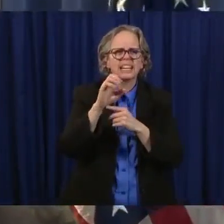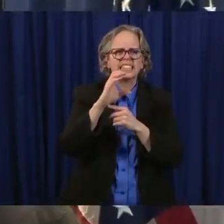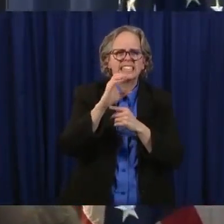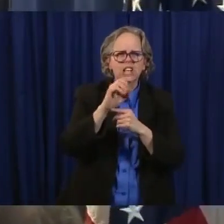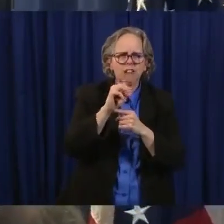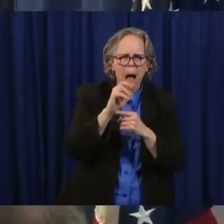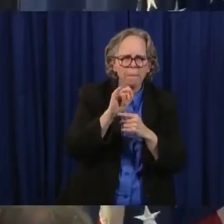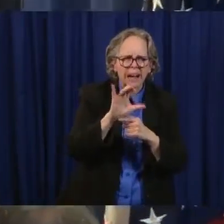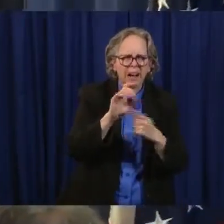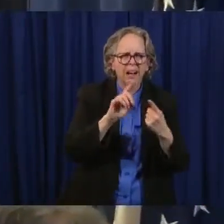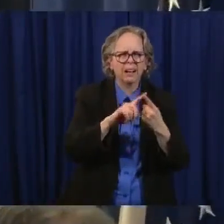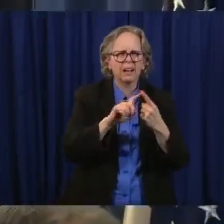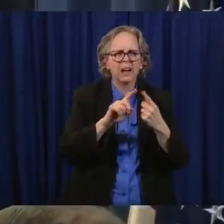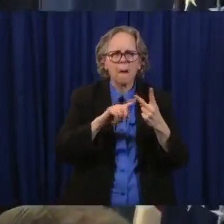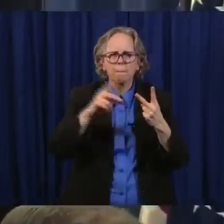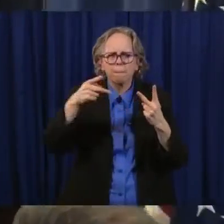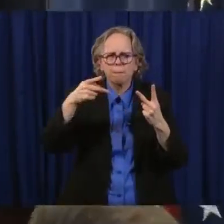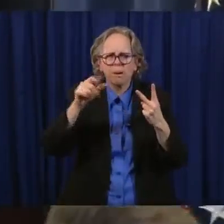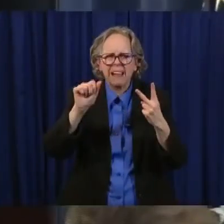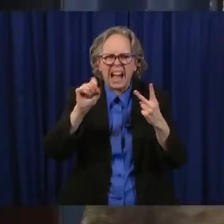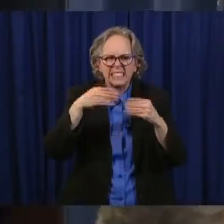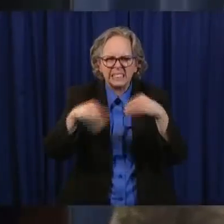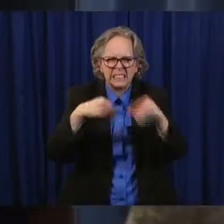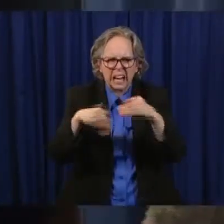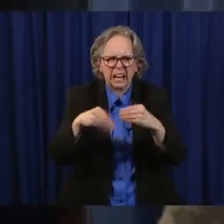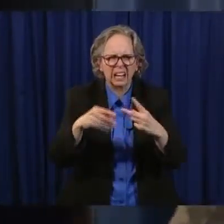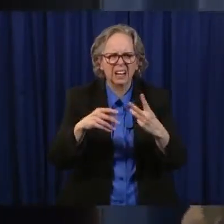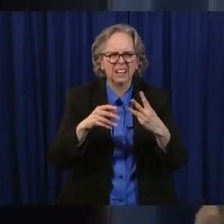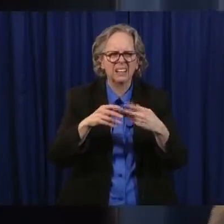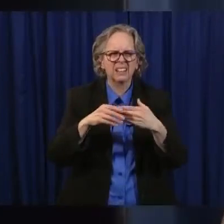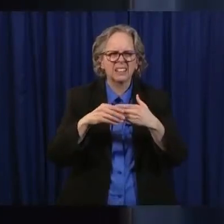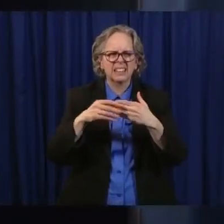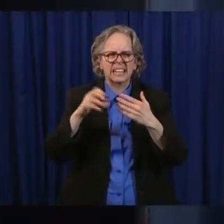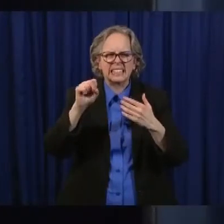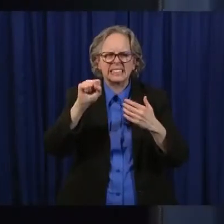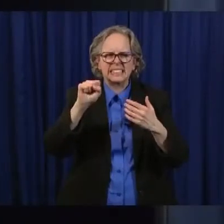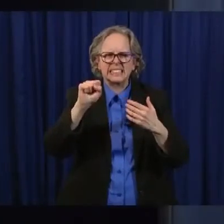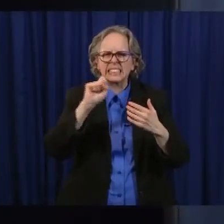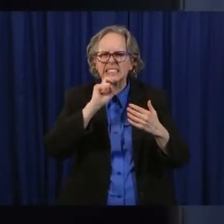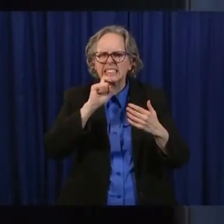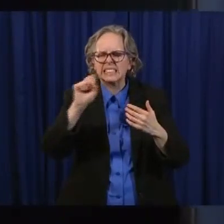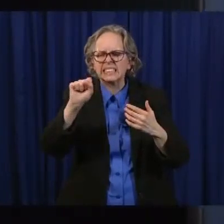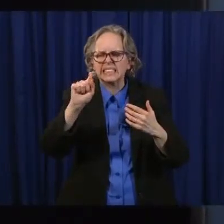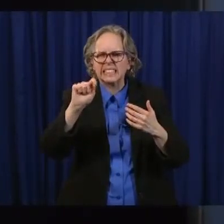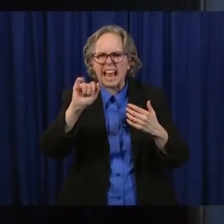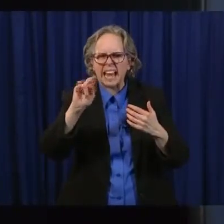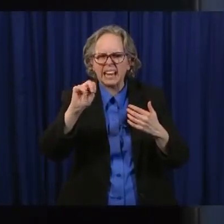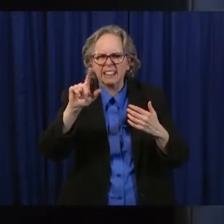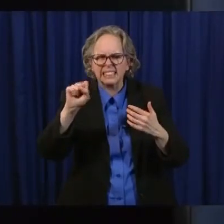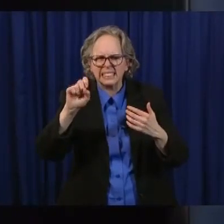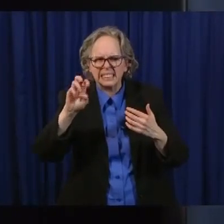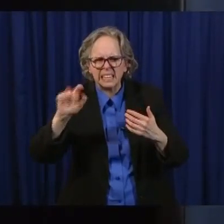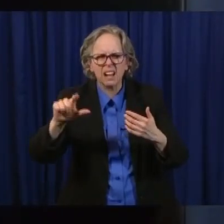SHOWING UP ON TV. I WANT TO DESCRIBE THIS. CERAMIC, LASSIE, STAINLESS STEEL.